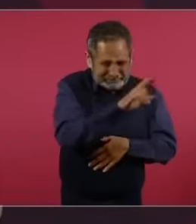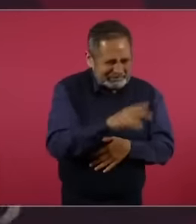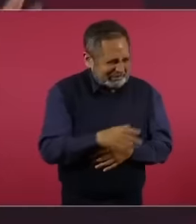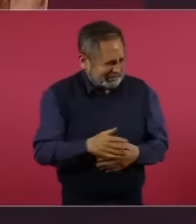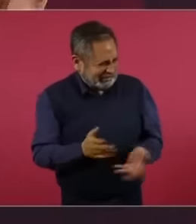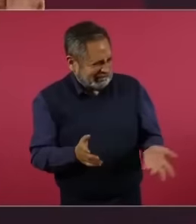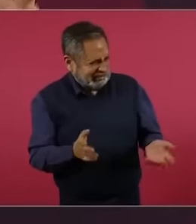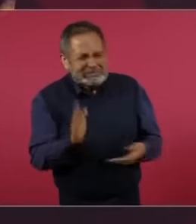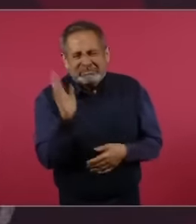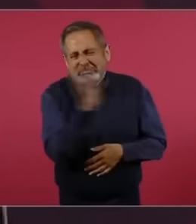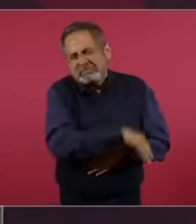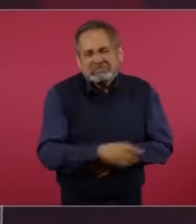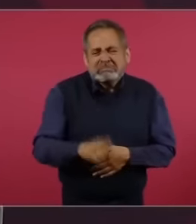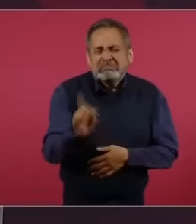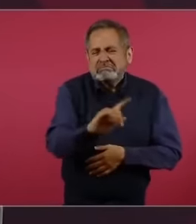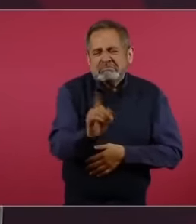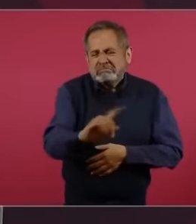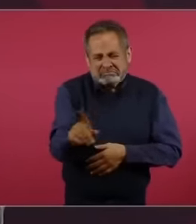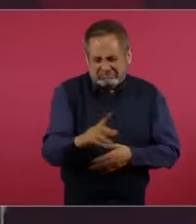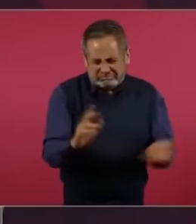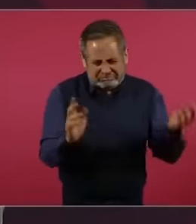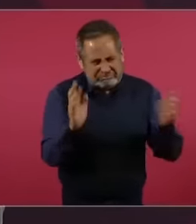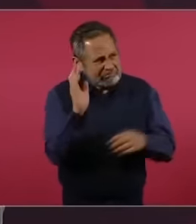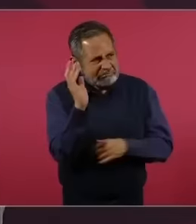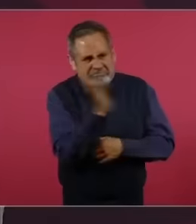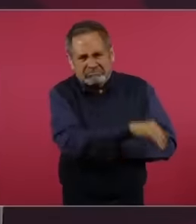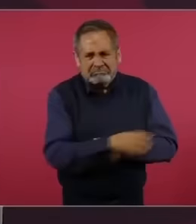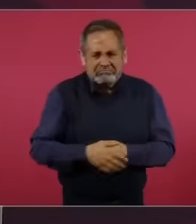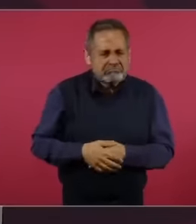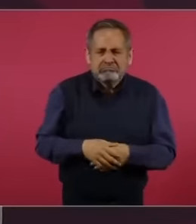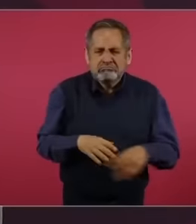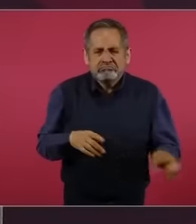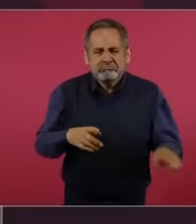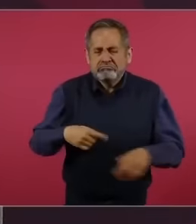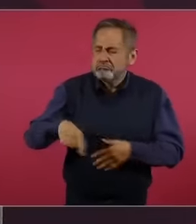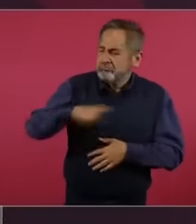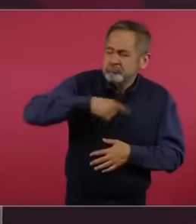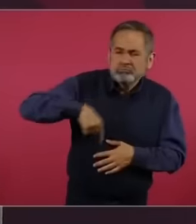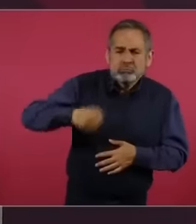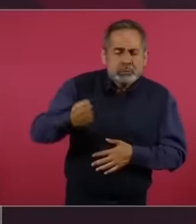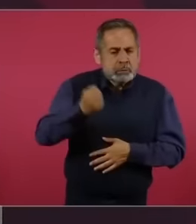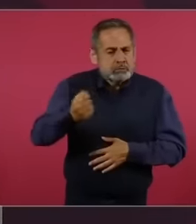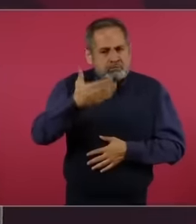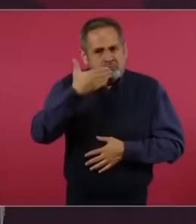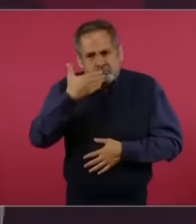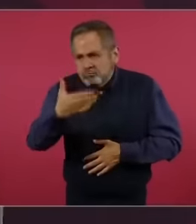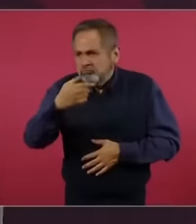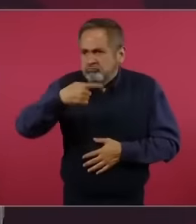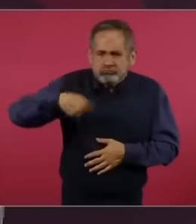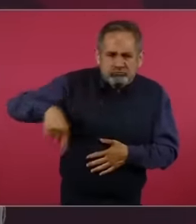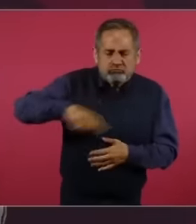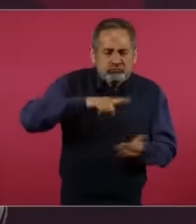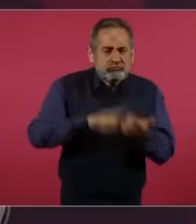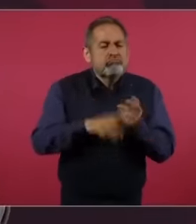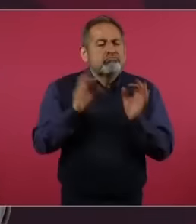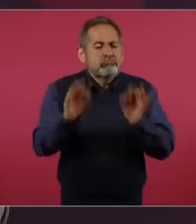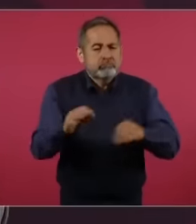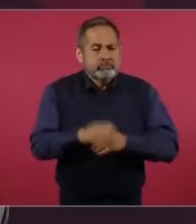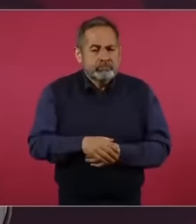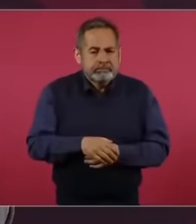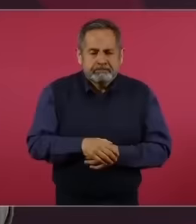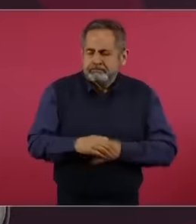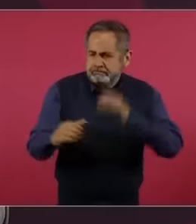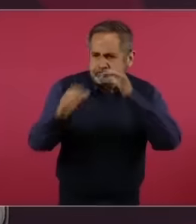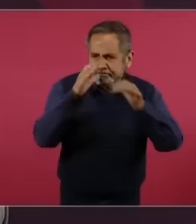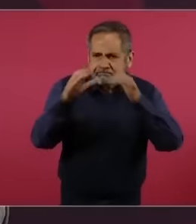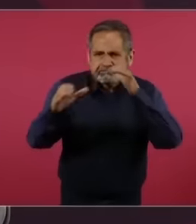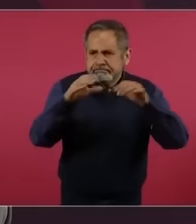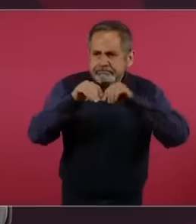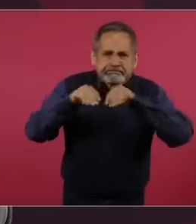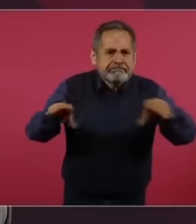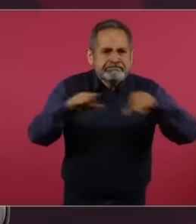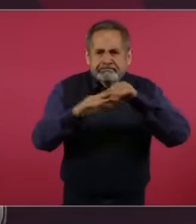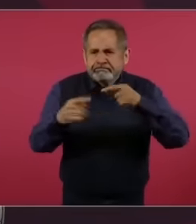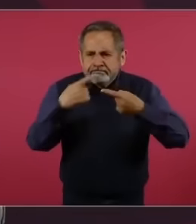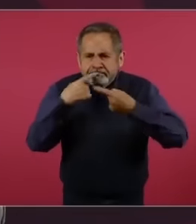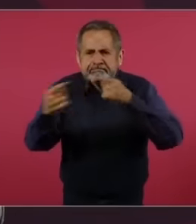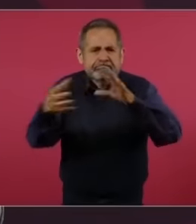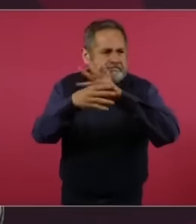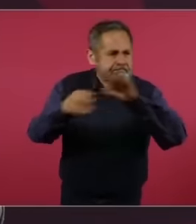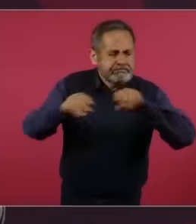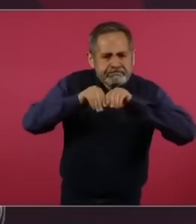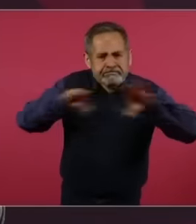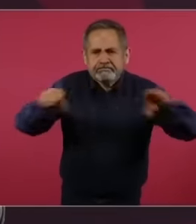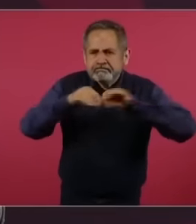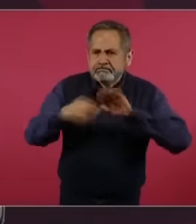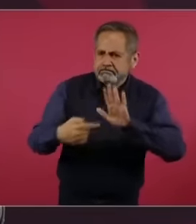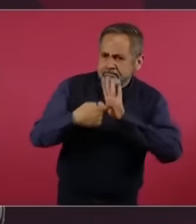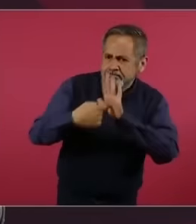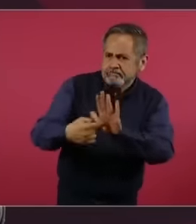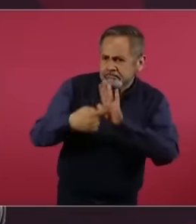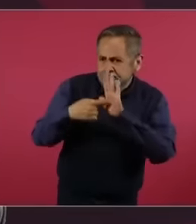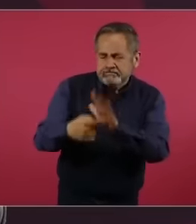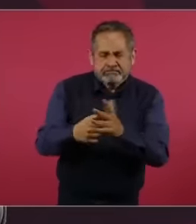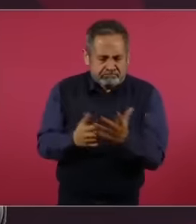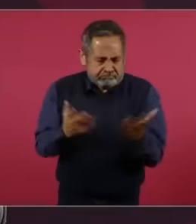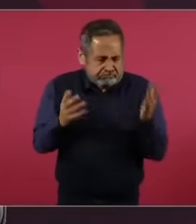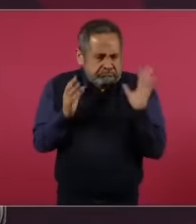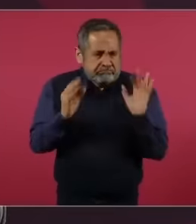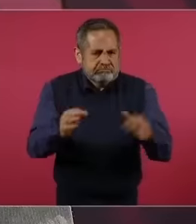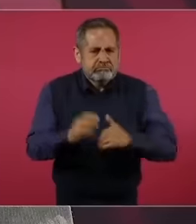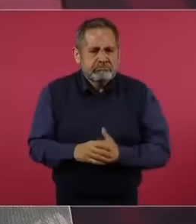no no fortunately uh the communication continues directly